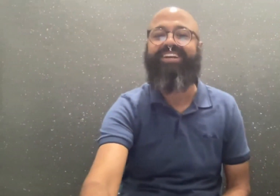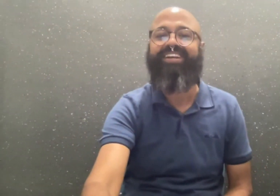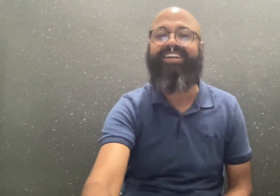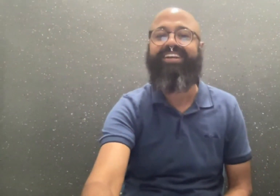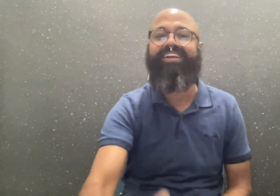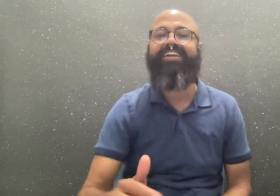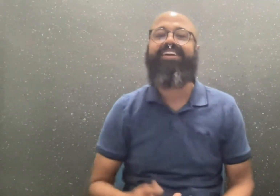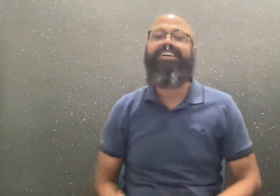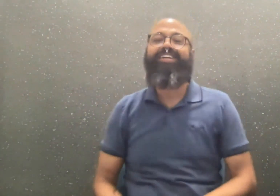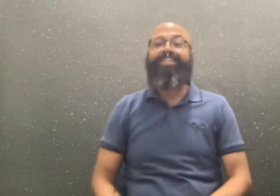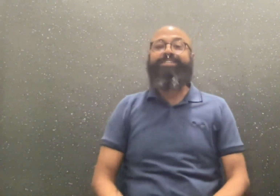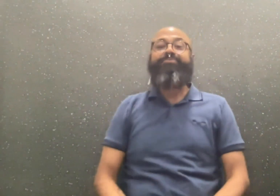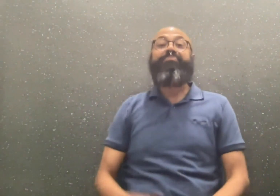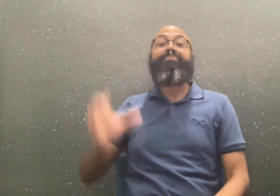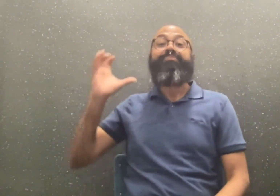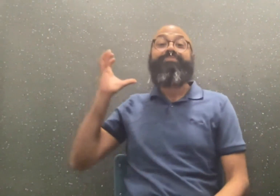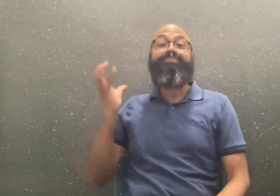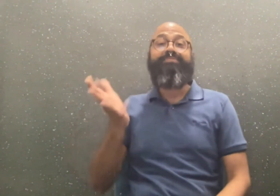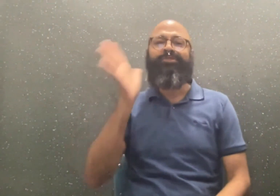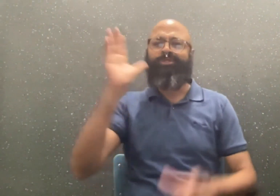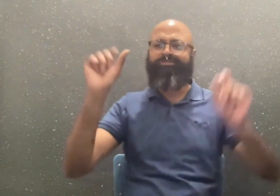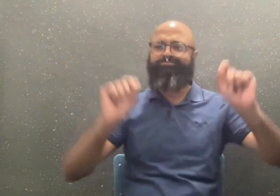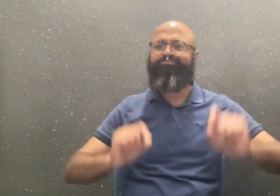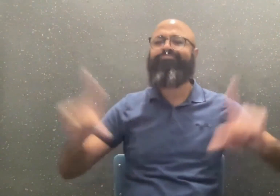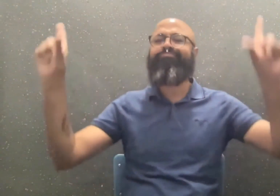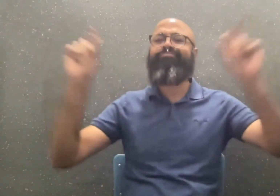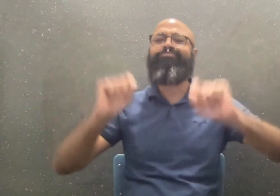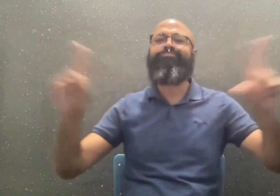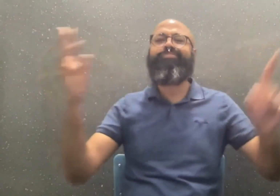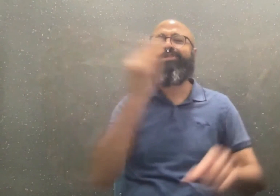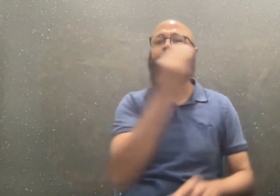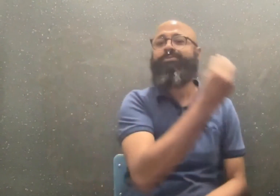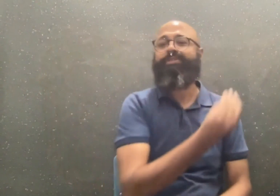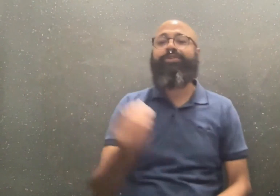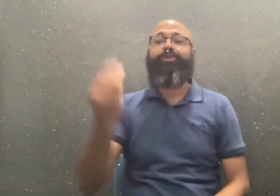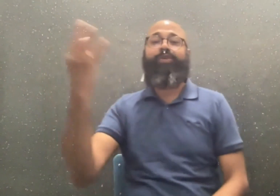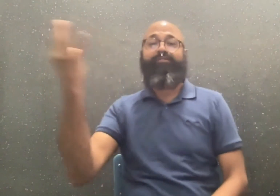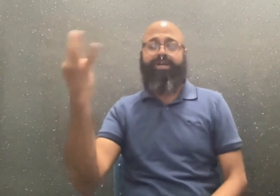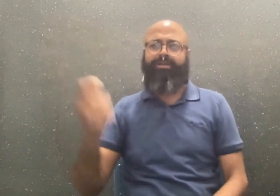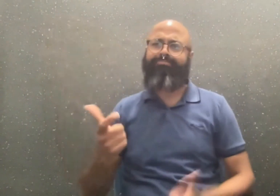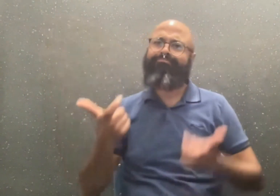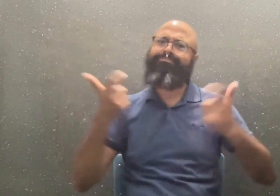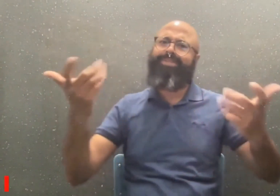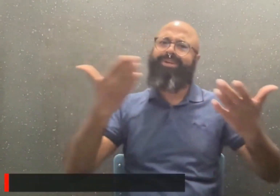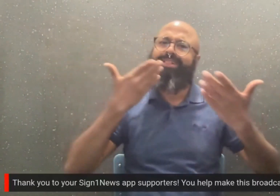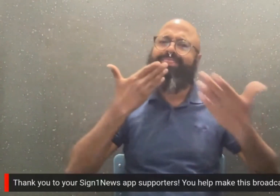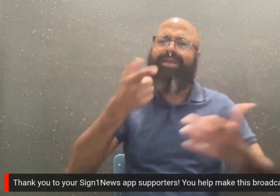Sign one News will be broadcasting updates Monday through Friday. A big thank you to our sign One News app supporters.